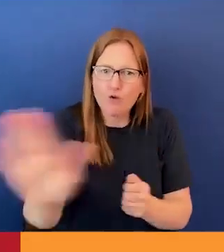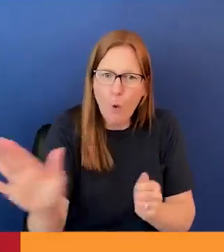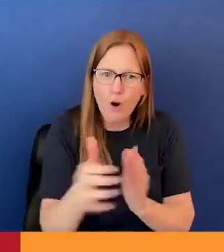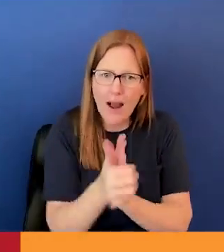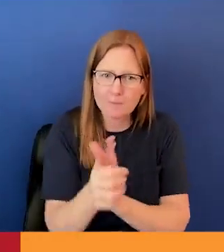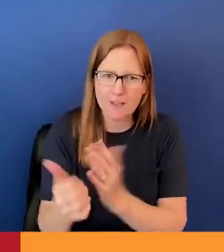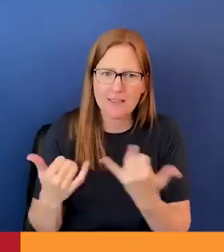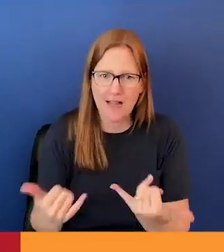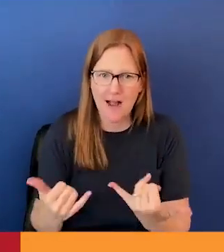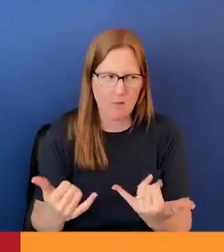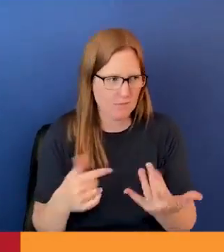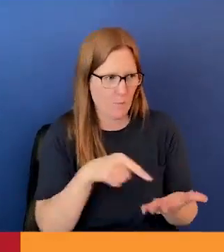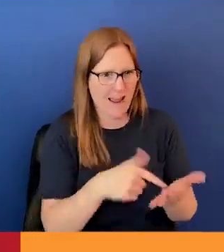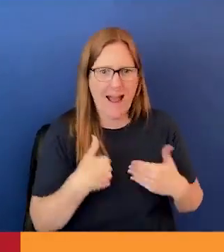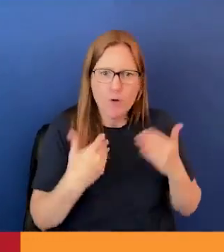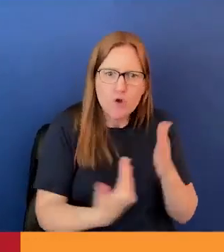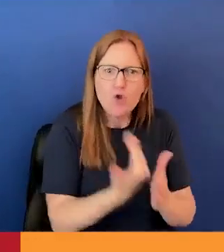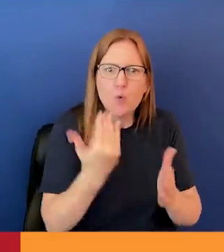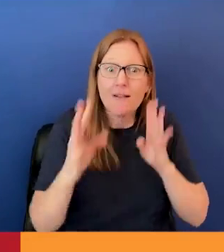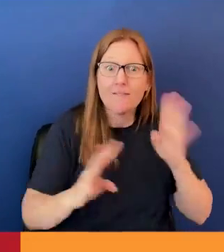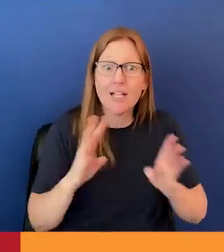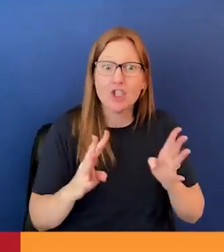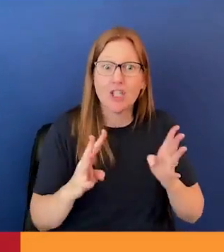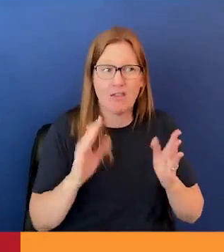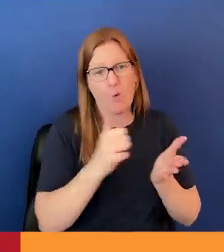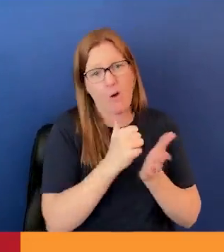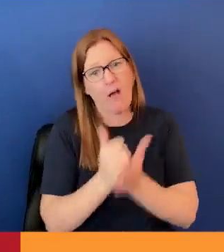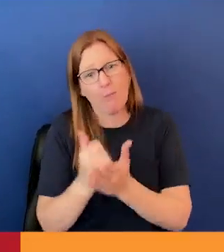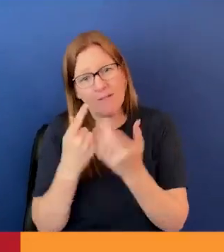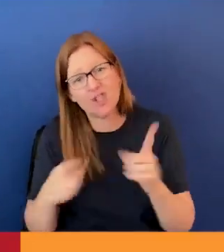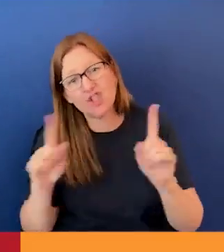novel innovations that will help us achieve the goals of supporting caregivers